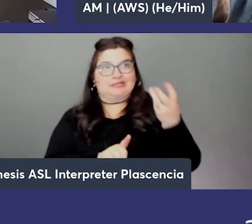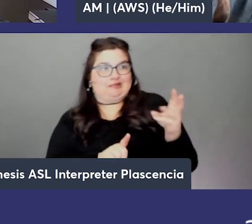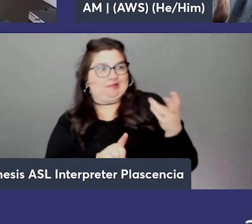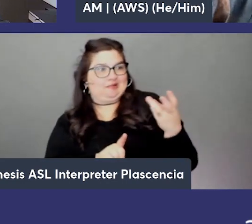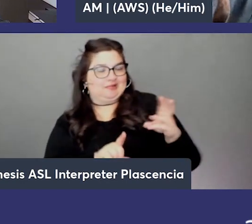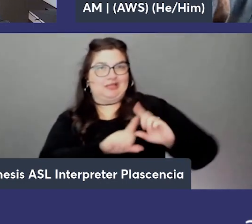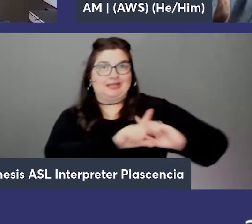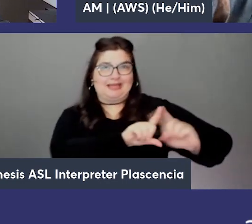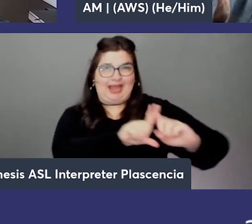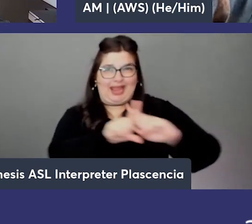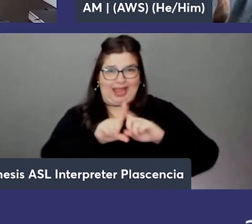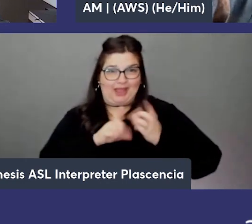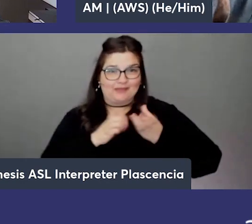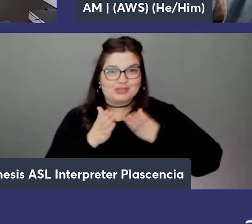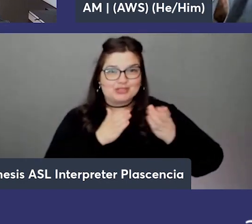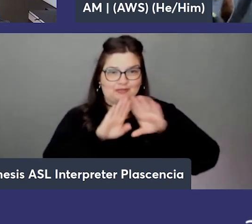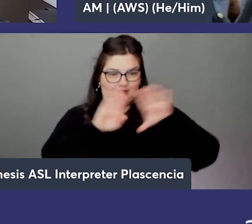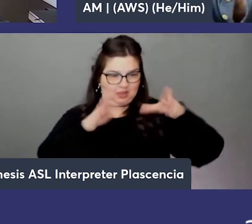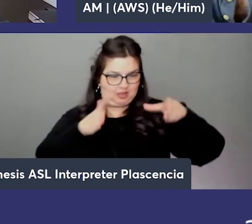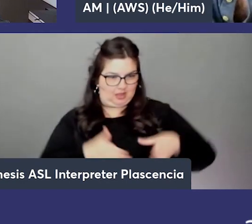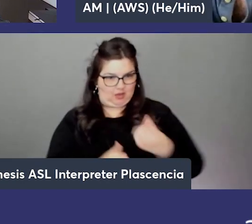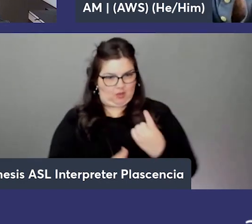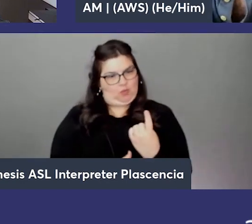compose just one aspect of my application".